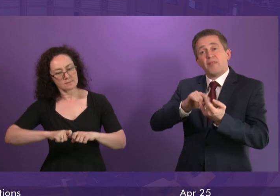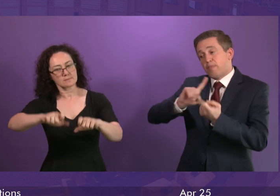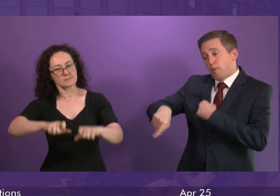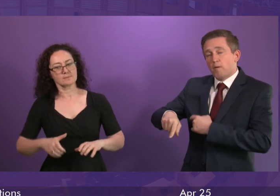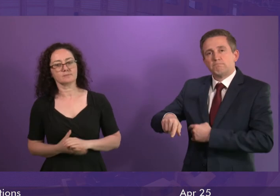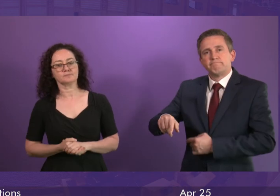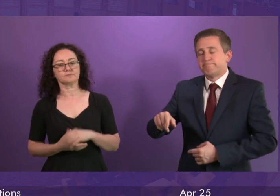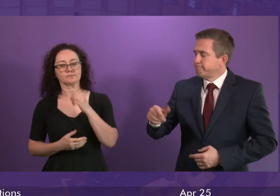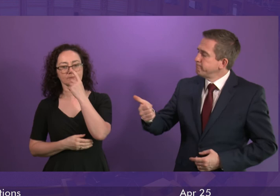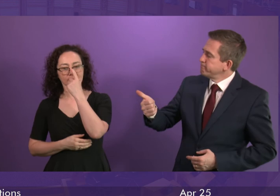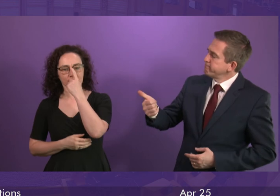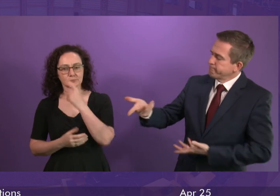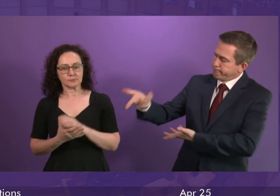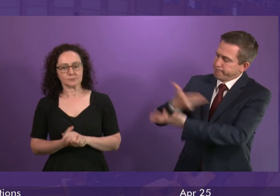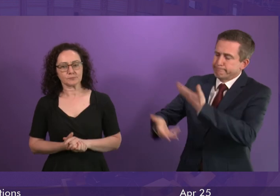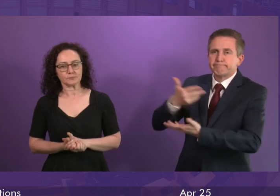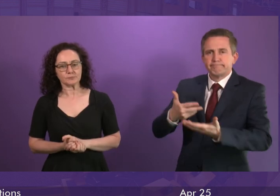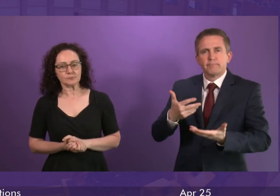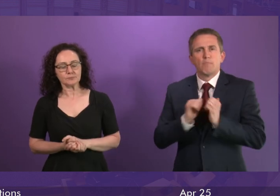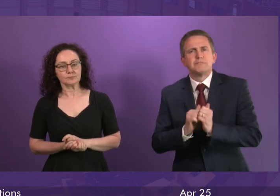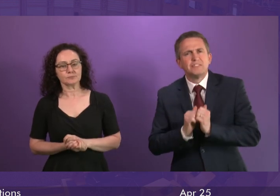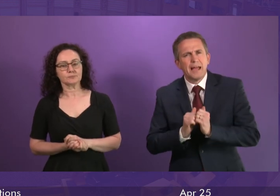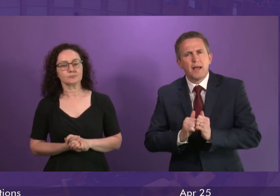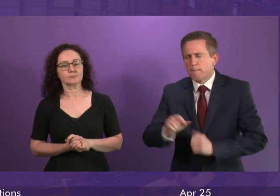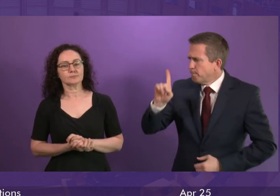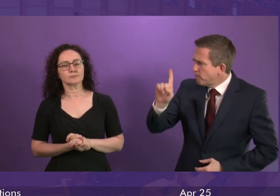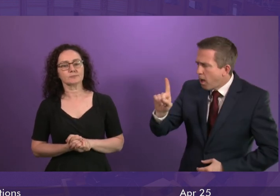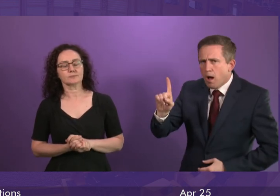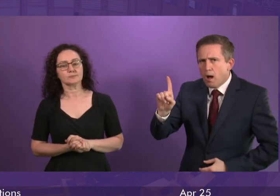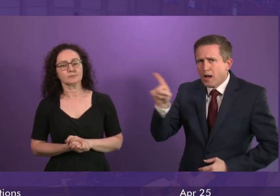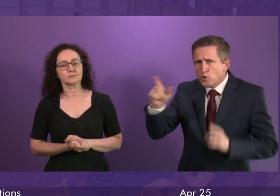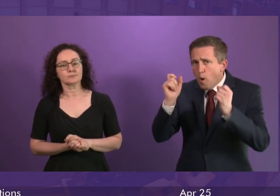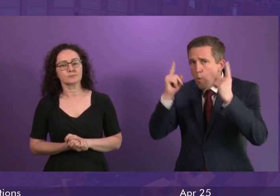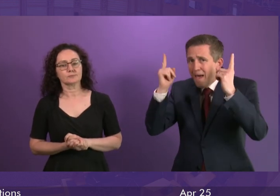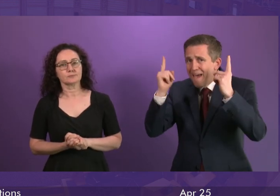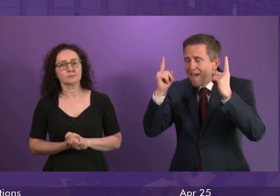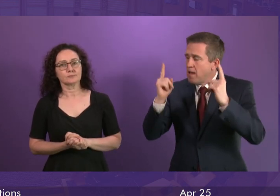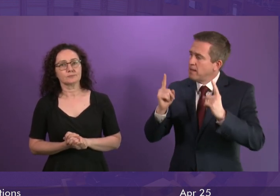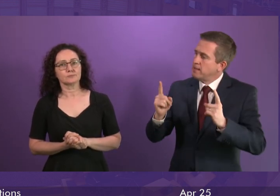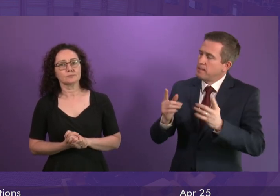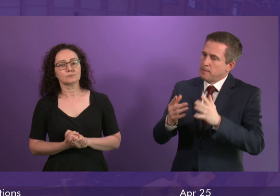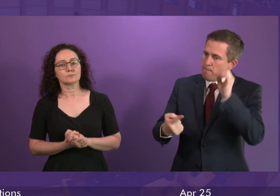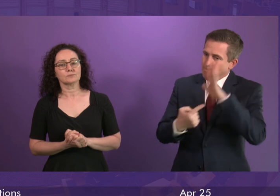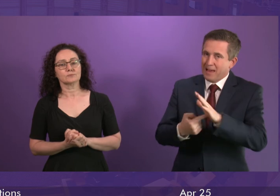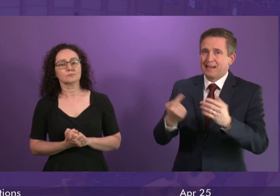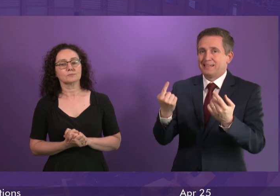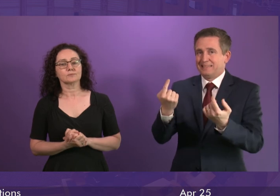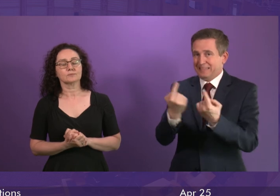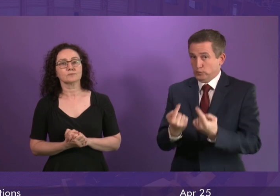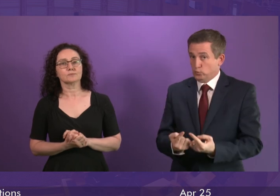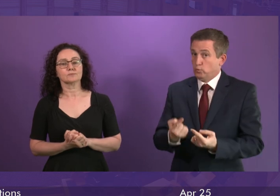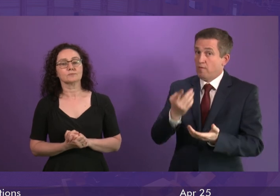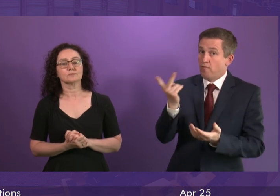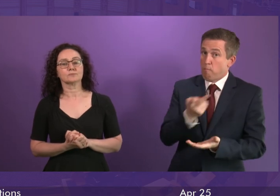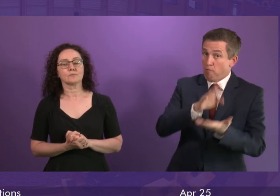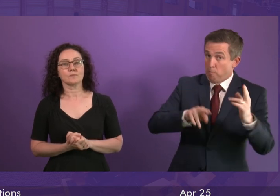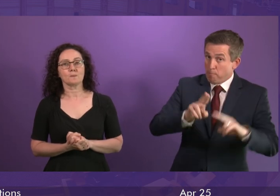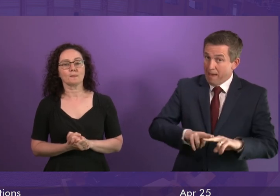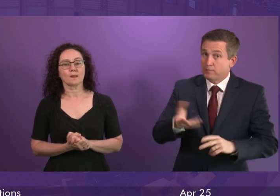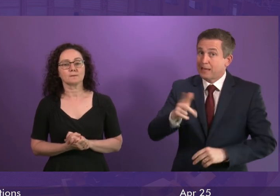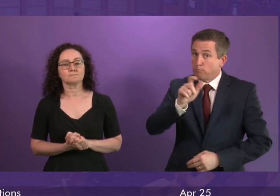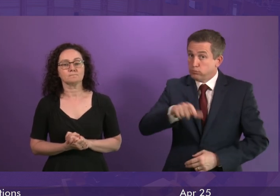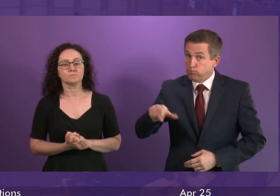Does the First Minister recognise that the biggest concern for pupils and parents is